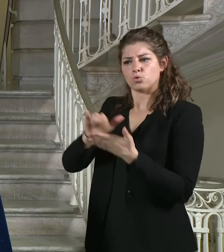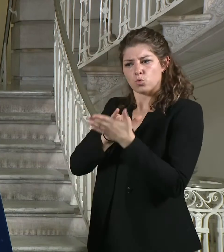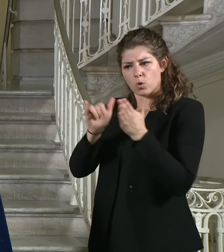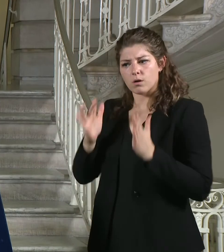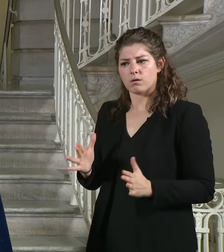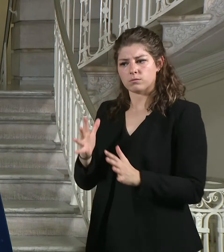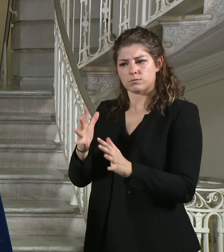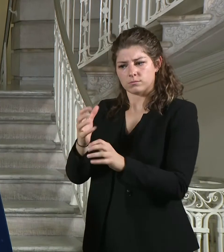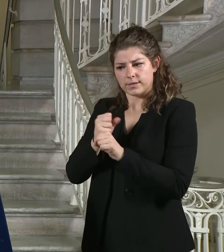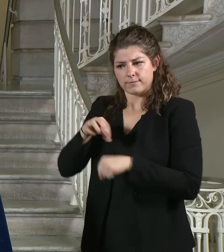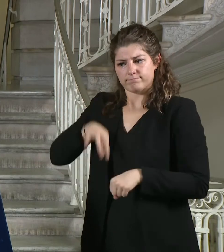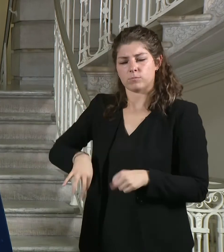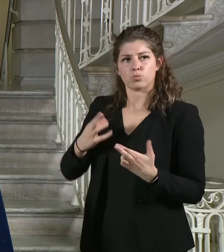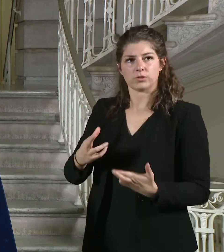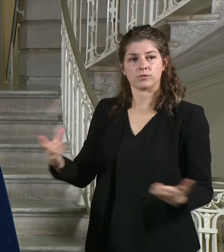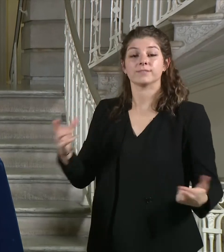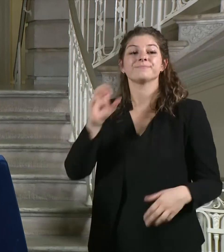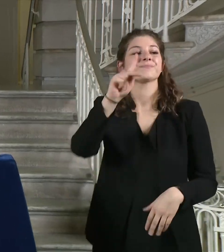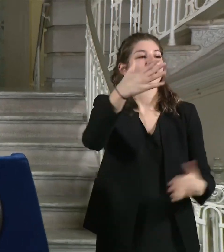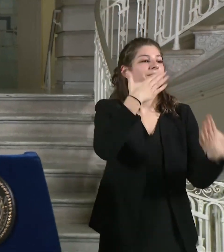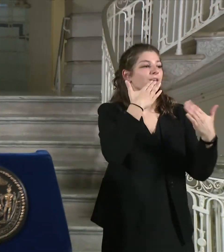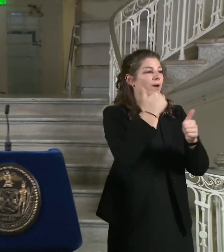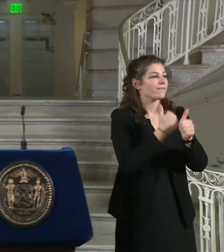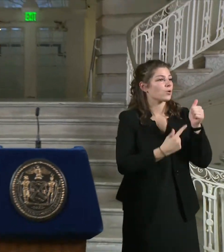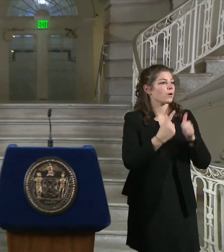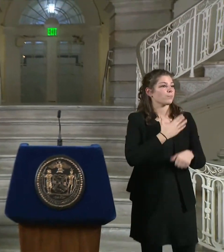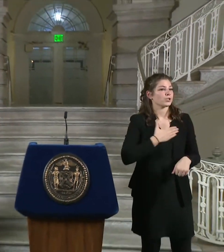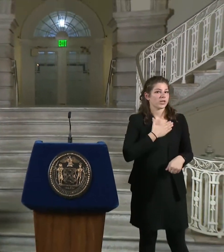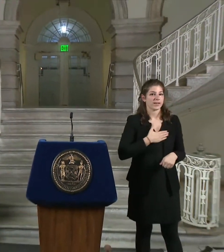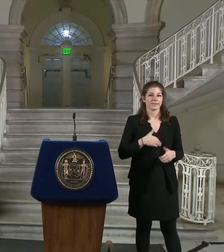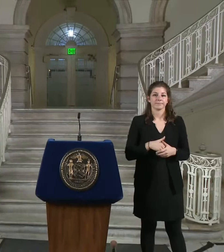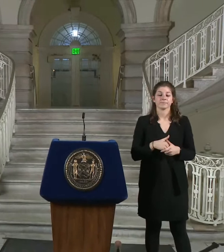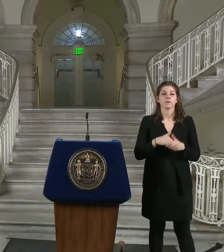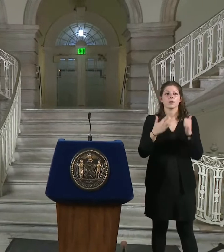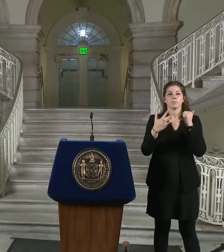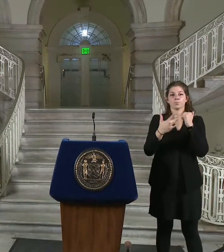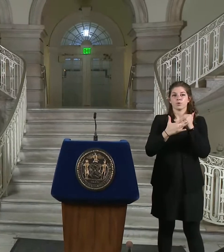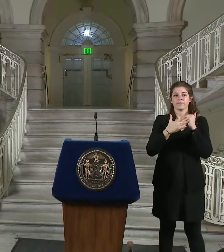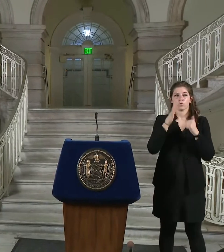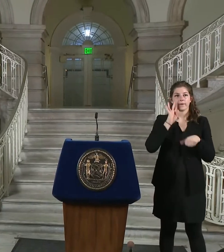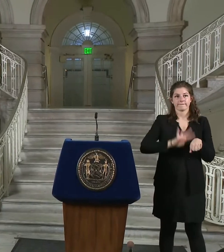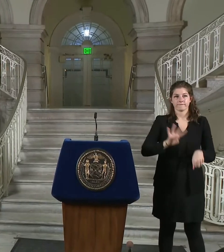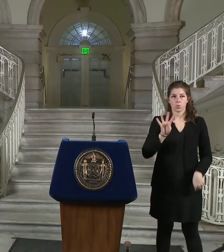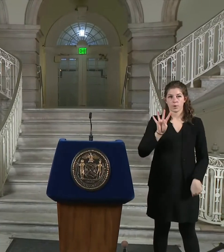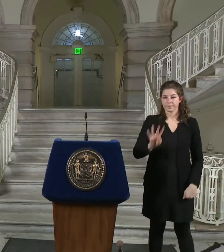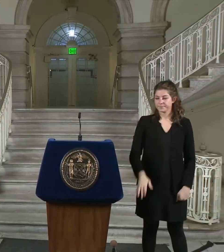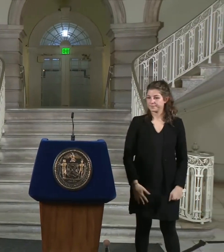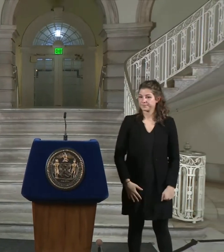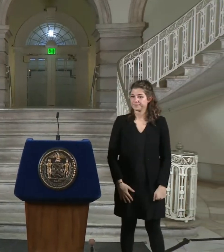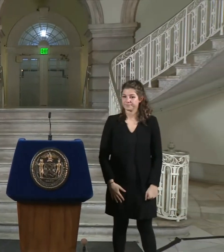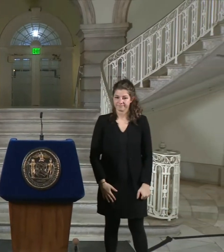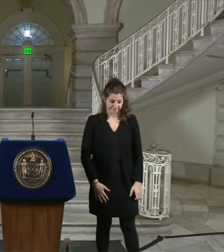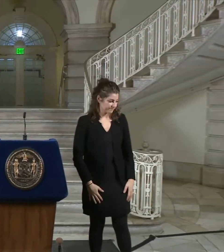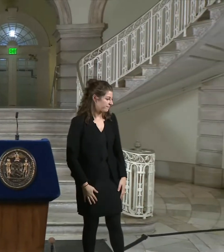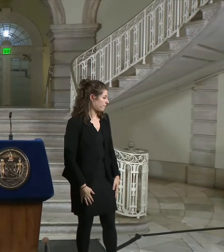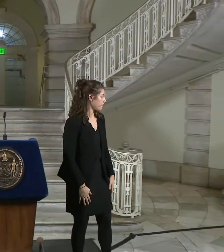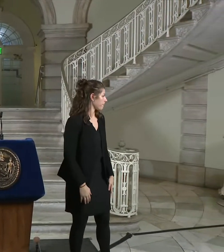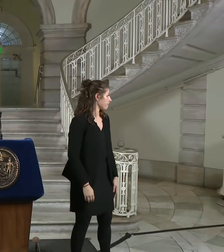WE ARE NOT LEAVING ANY'S TONE UNTURNED ON WHO WE SHOULD BE SITTING DOWN WITH TO MAKE SURE NEW YORKERS GET THE RESOURCE THAT THEY NEED. THANK